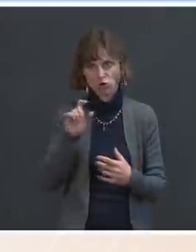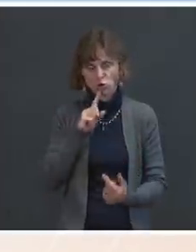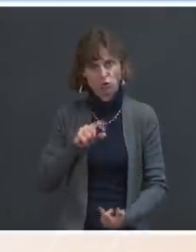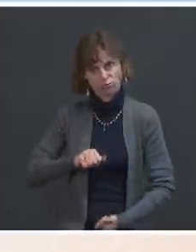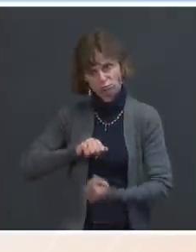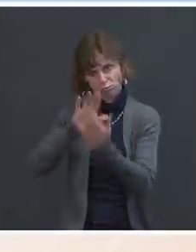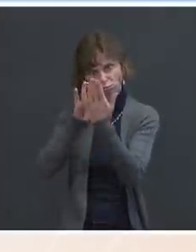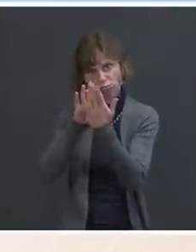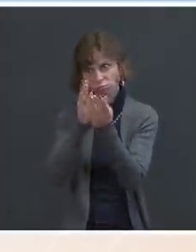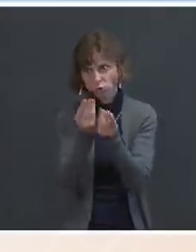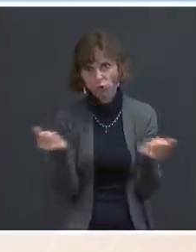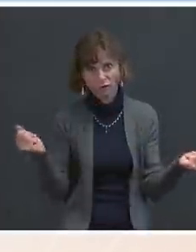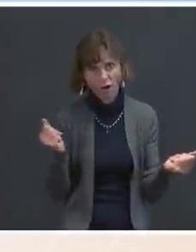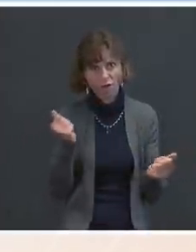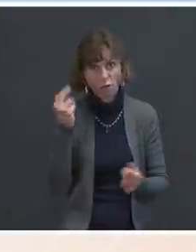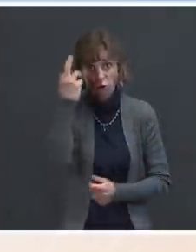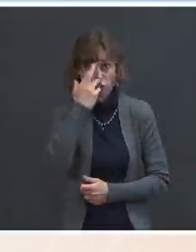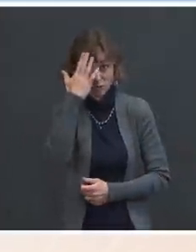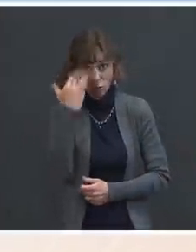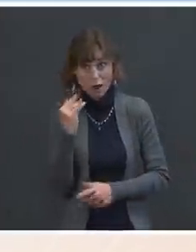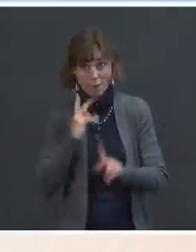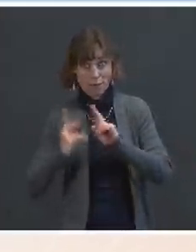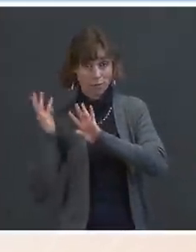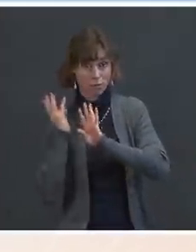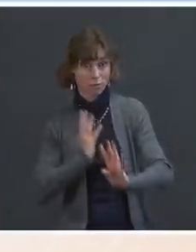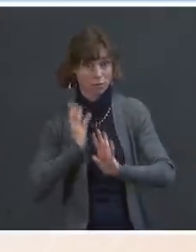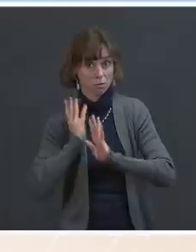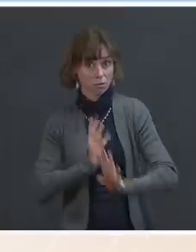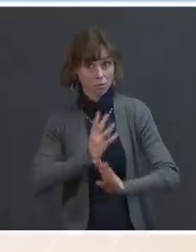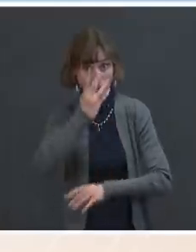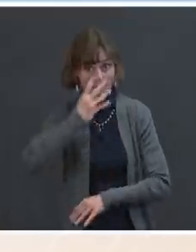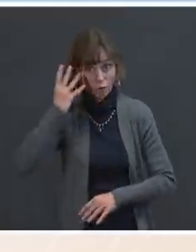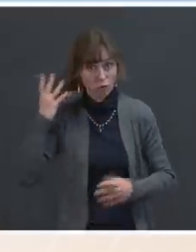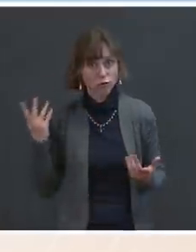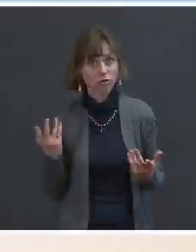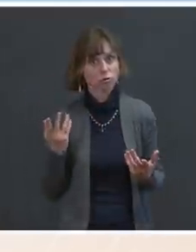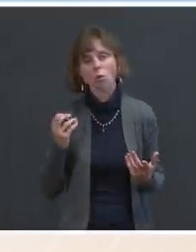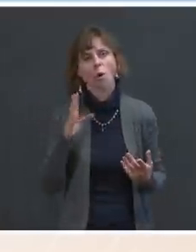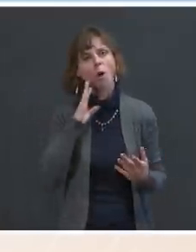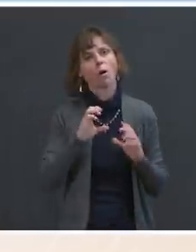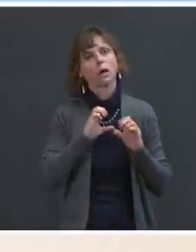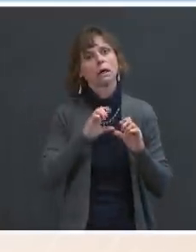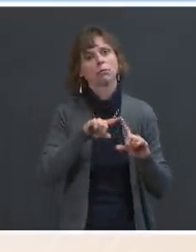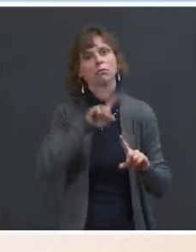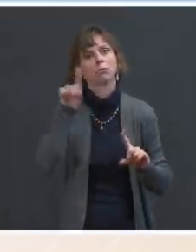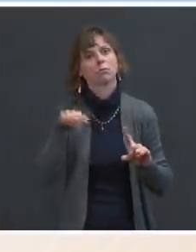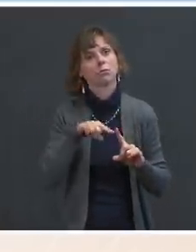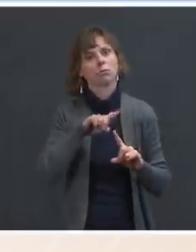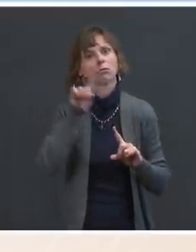Otherwise, what you see is continued cycles. Right? To break that cycle of migration sustainably,